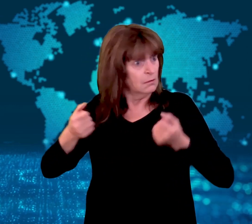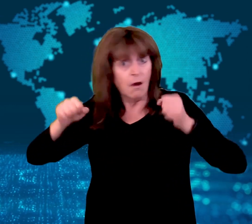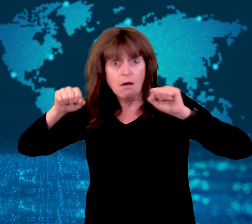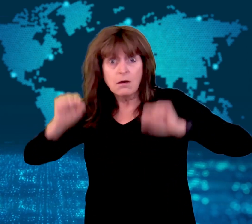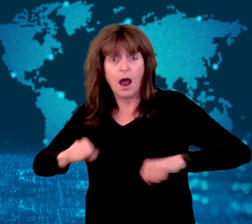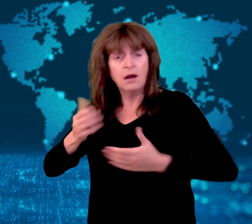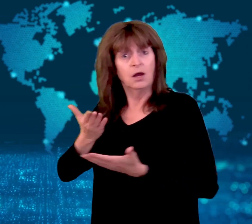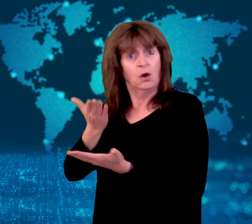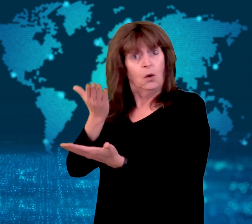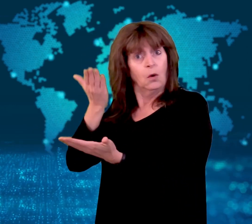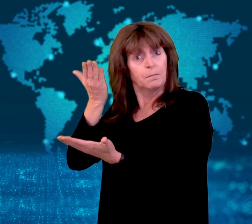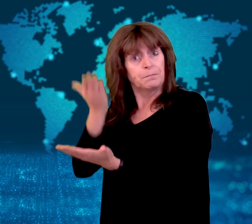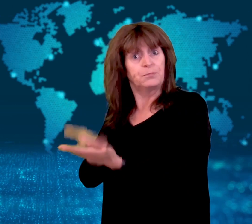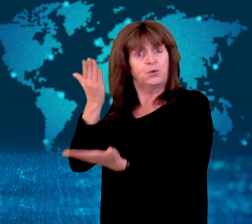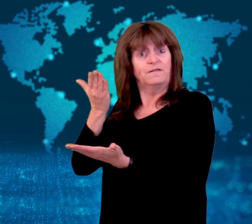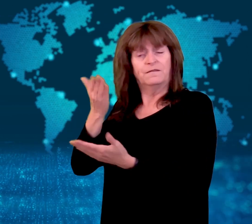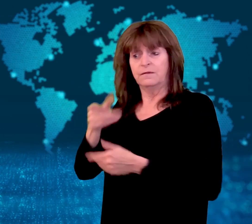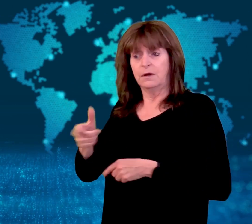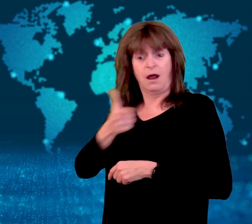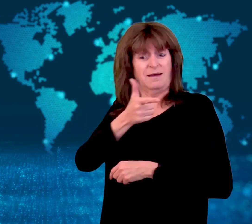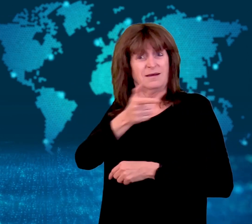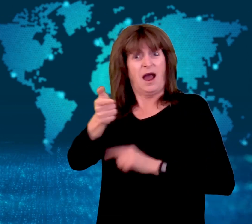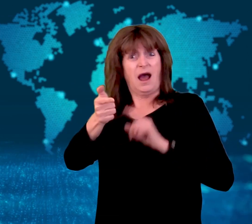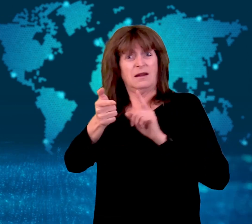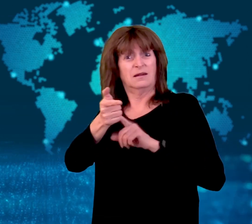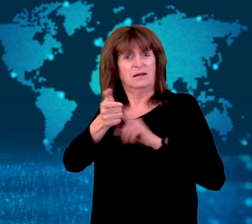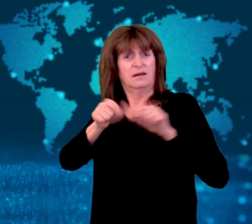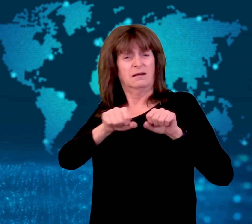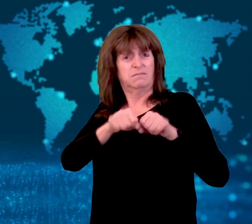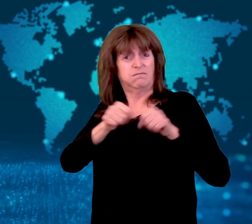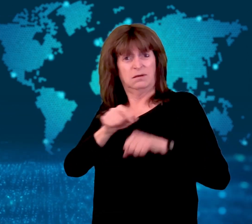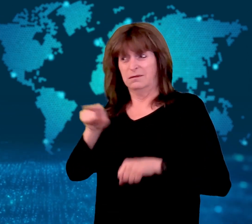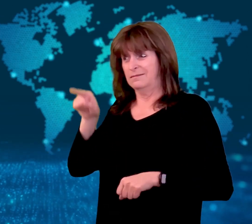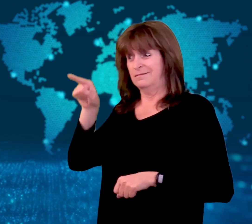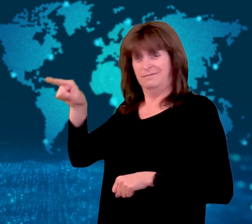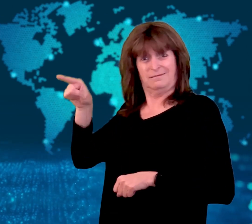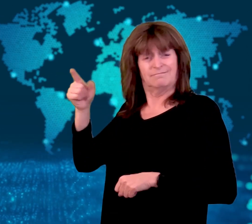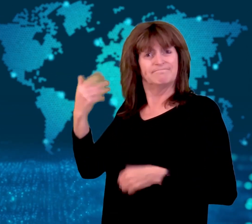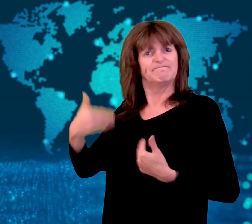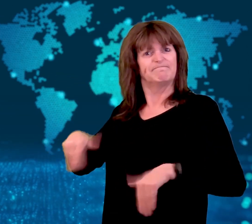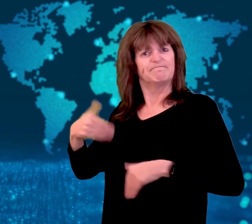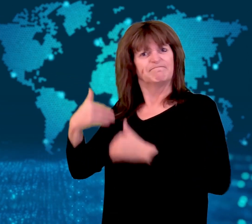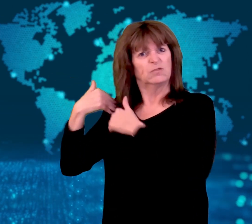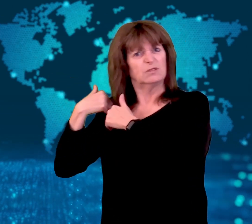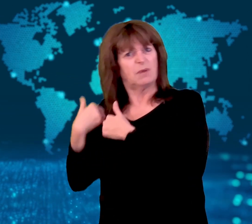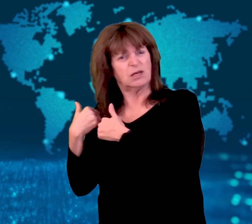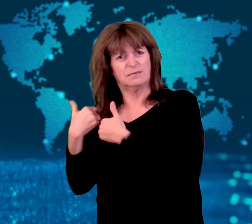Gun manufacturers in the US have argued that Mexico cannot prove